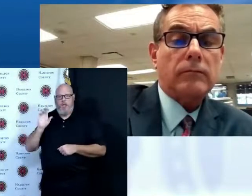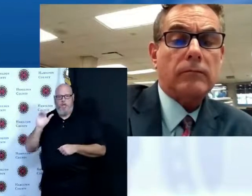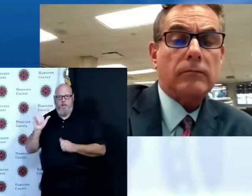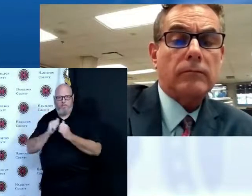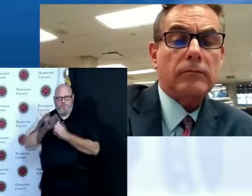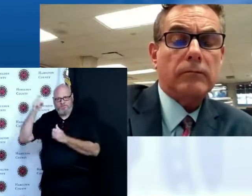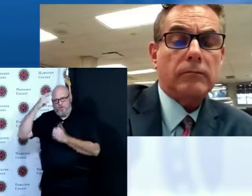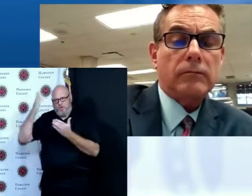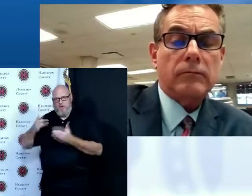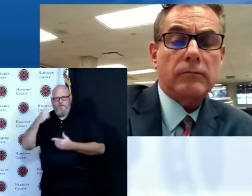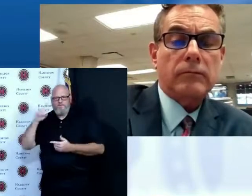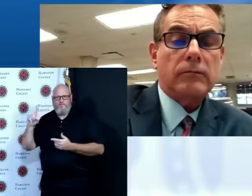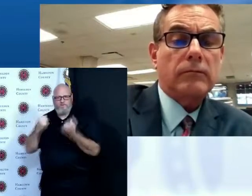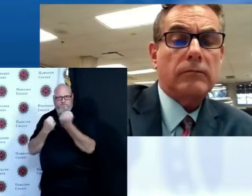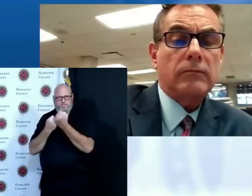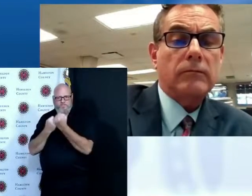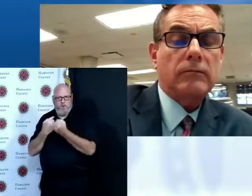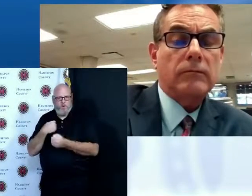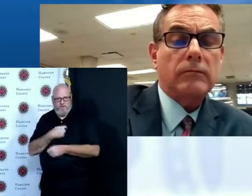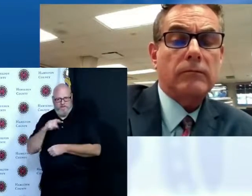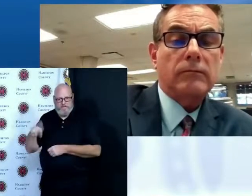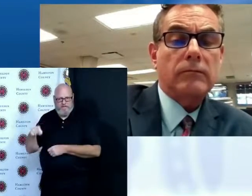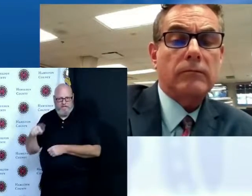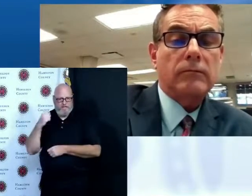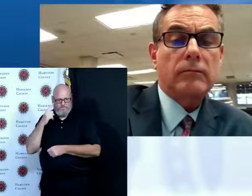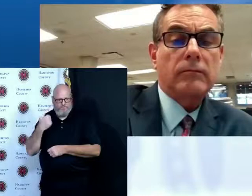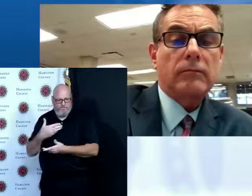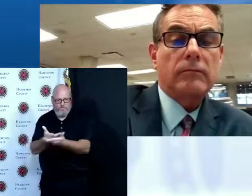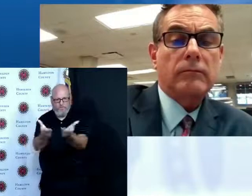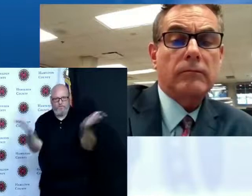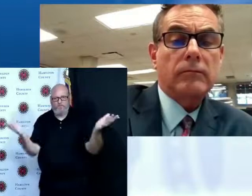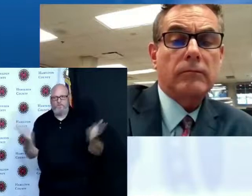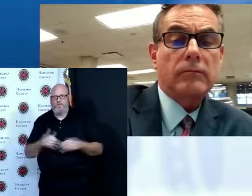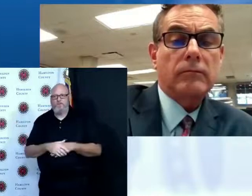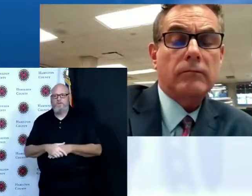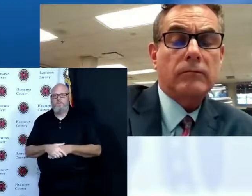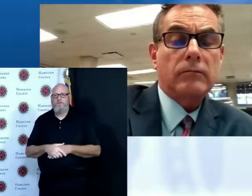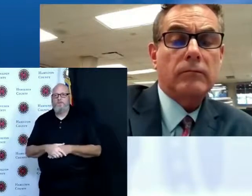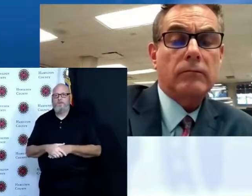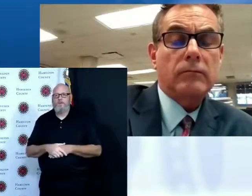he he simply can't respond to that in real because he doesn't have the doses right and so he's making